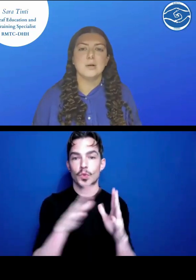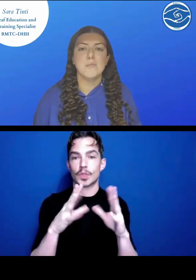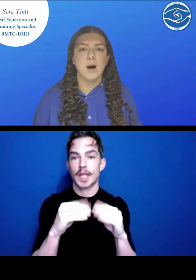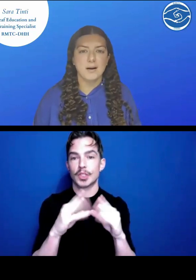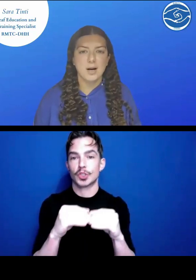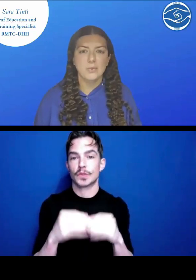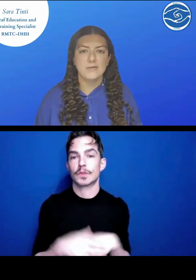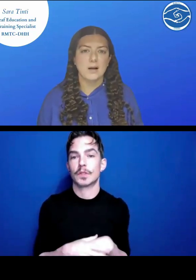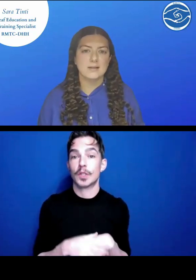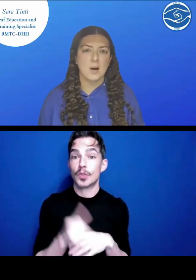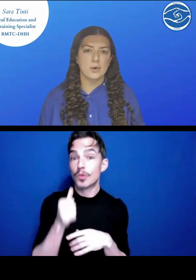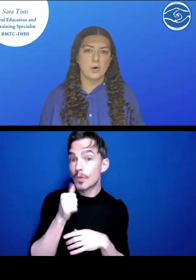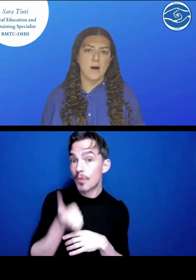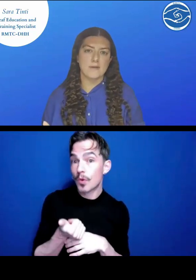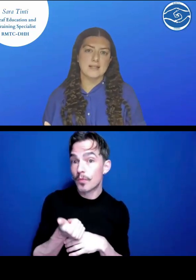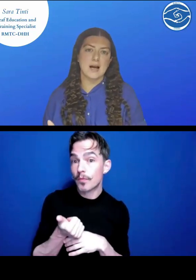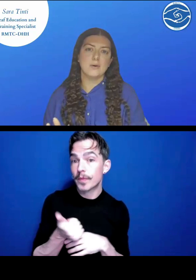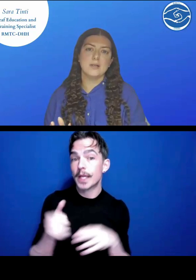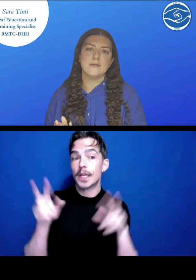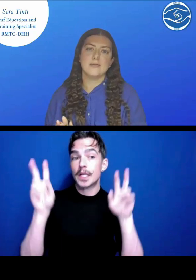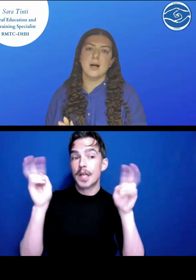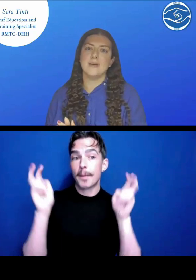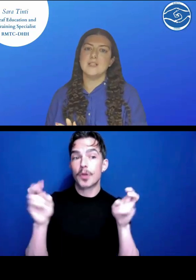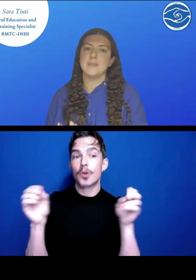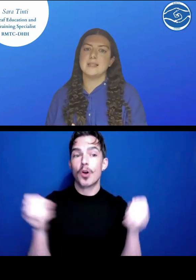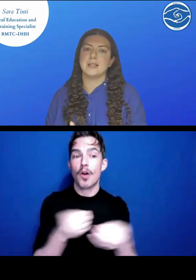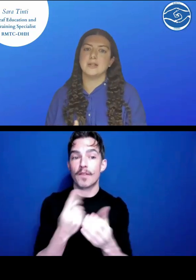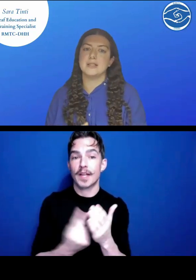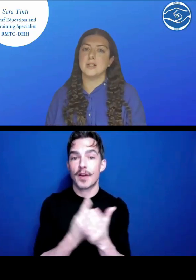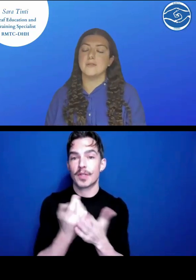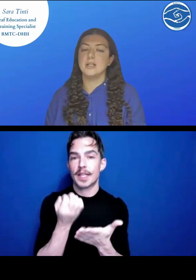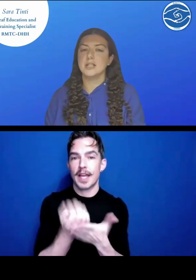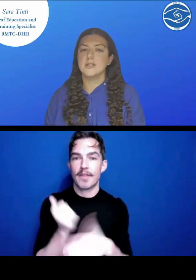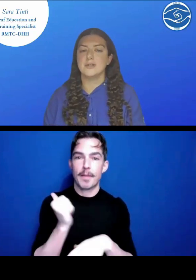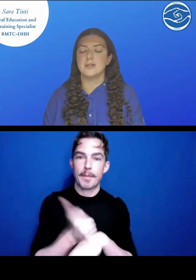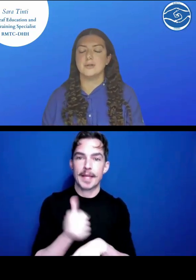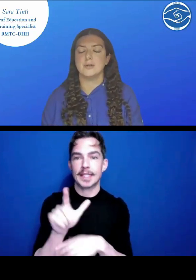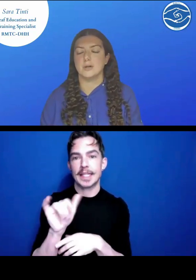So tomorrow we've got Topical Office Hours for Evidence-Based Literacy Interventions for Students